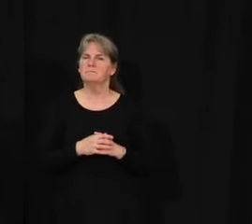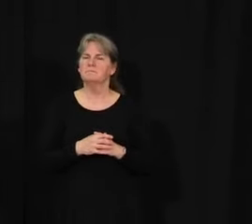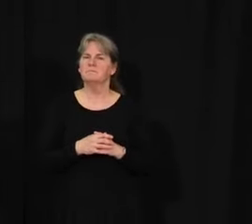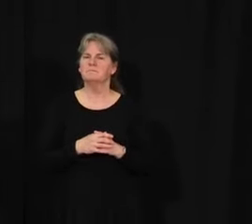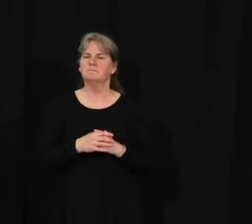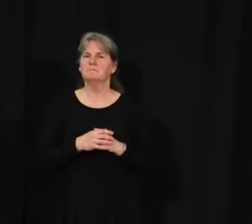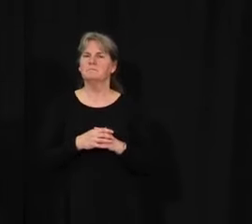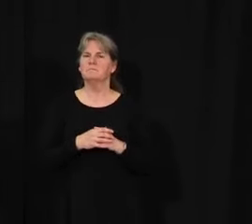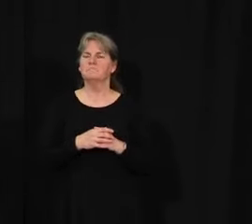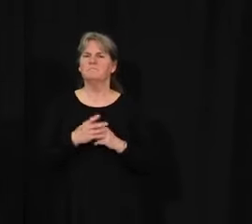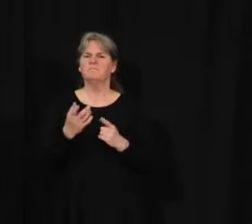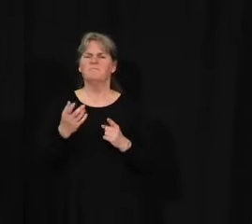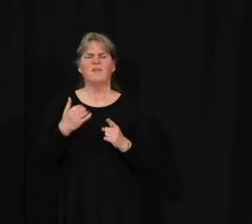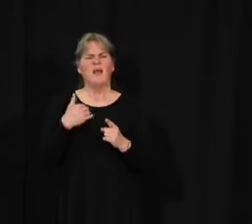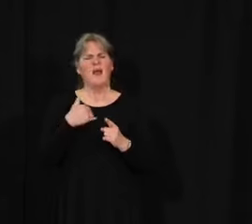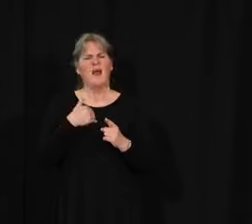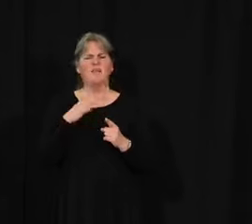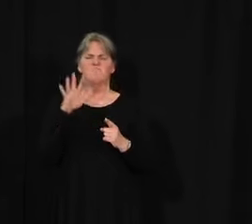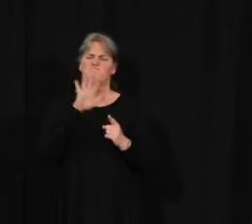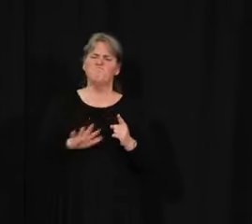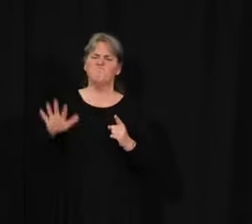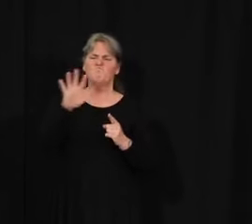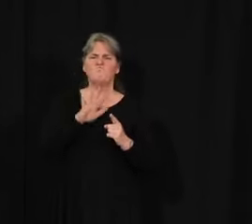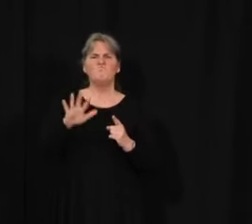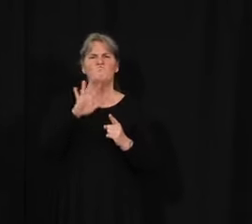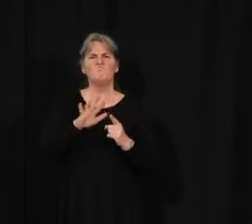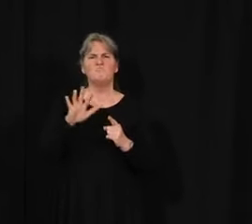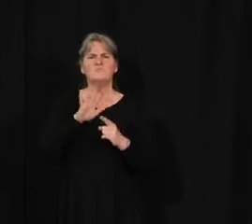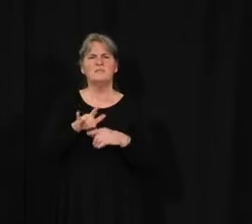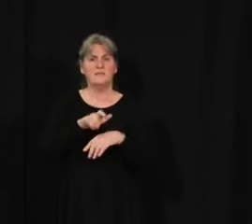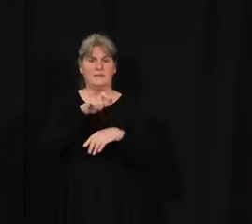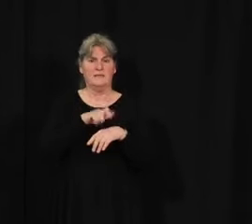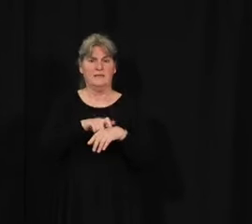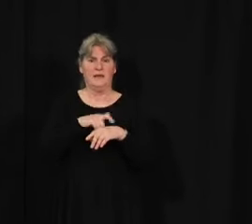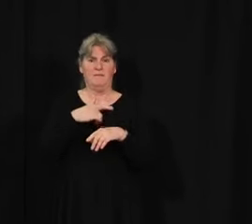Reporter: Is there, I guess a ballpark timeline you can get on when a plan would be ready